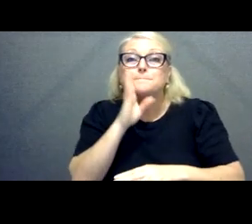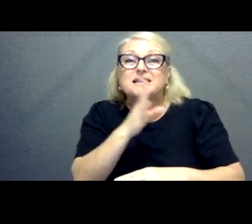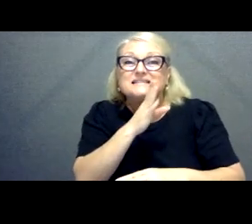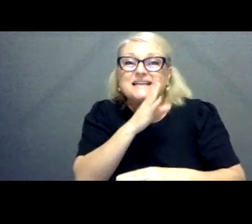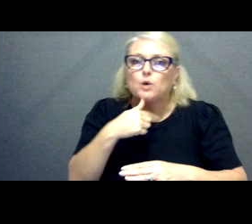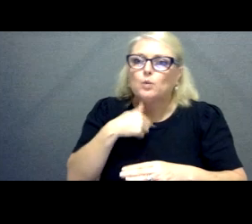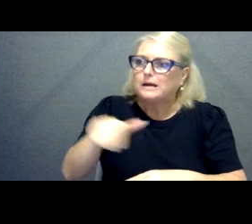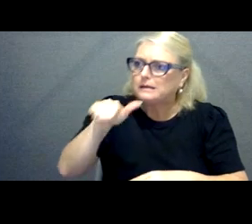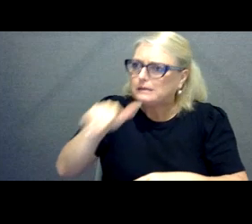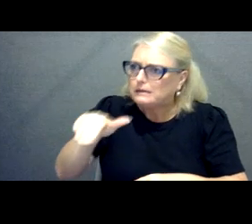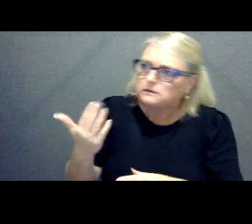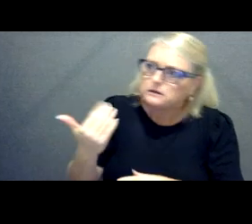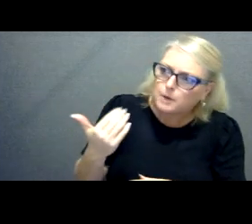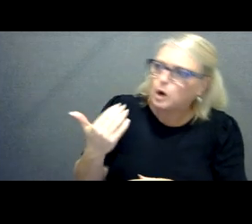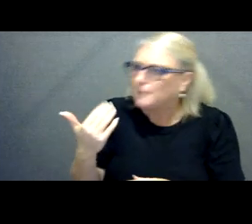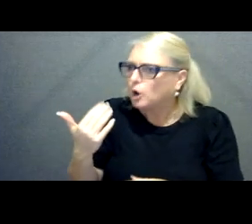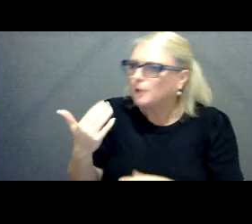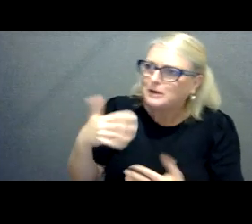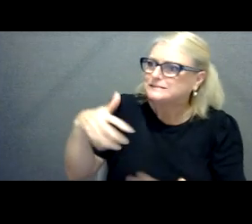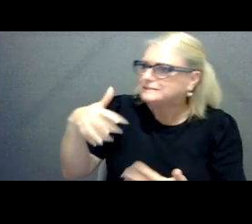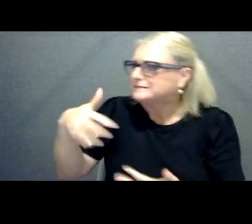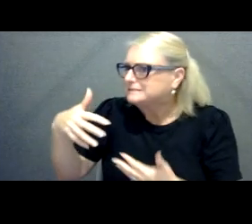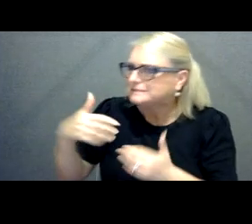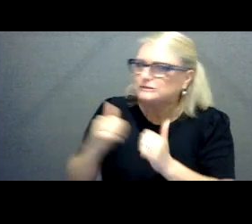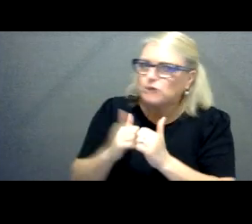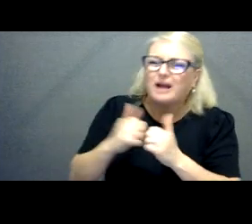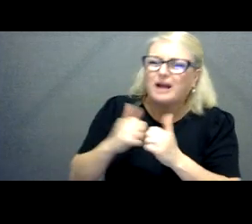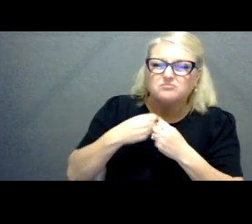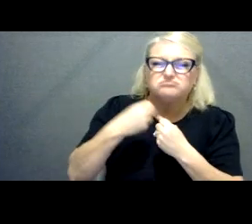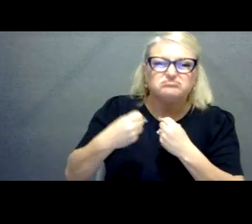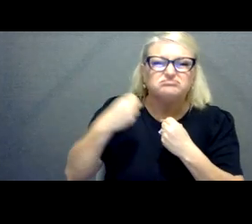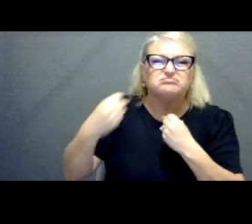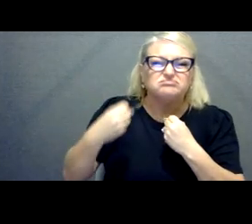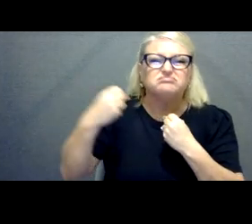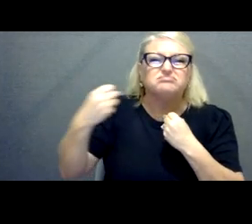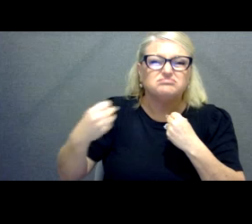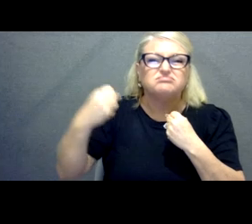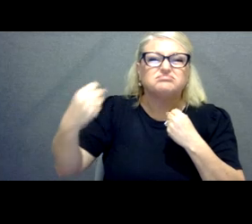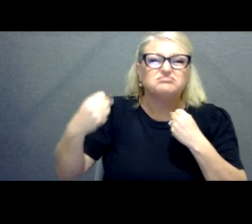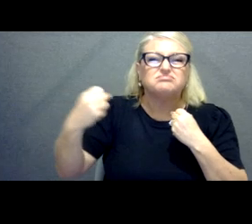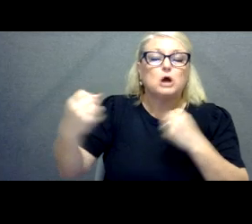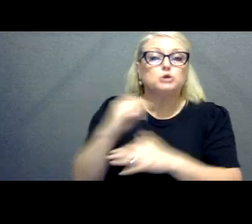information so it is time intensive but it pays off in the long run doesn't it Leanne to just